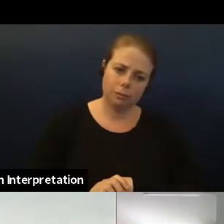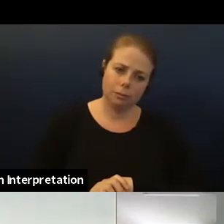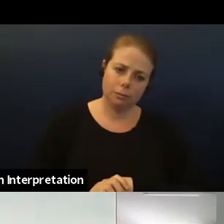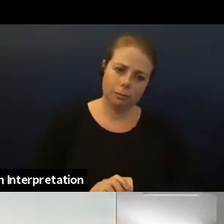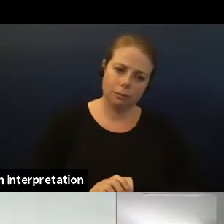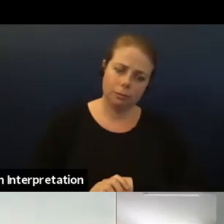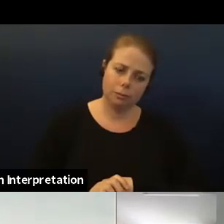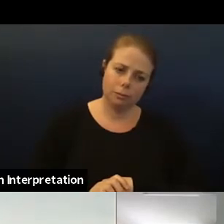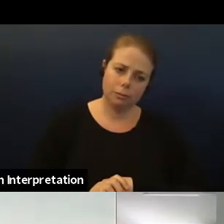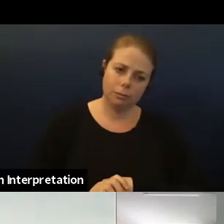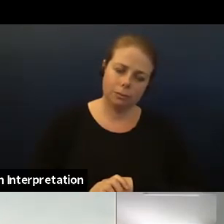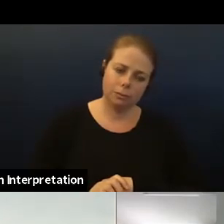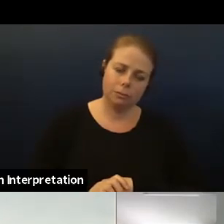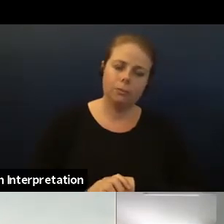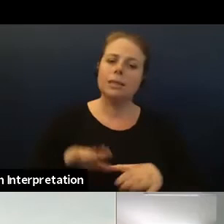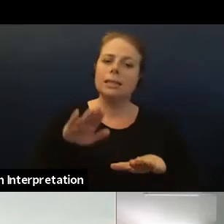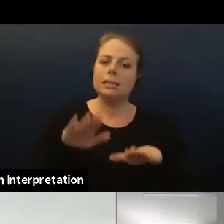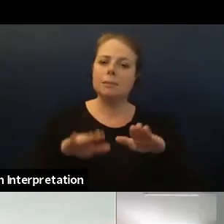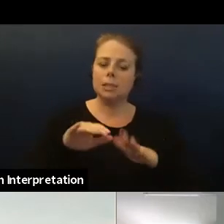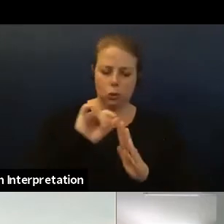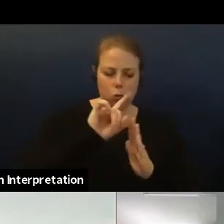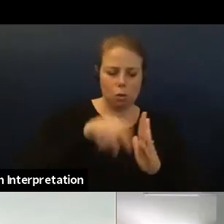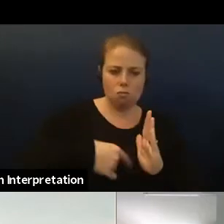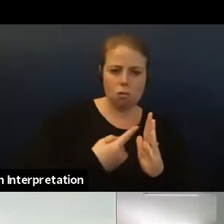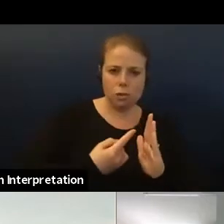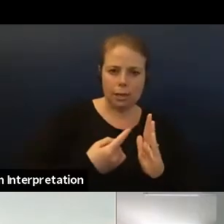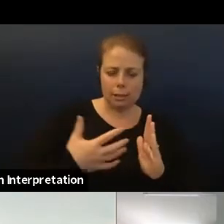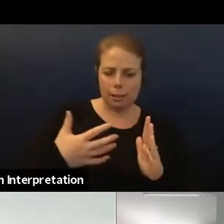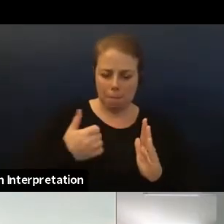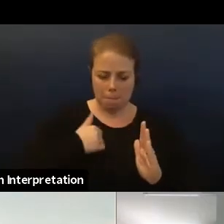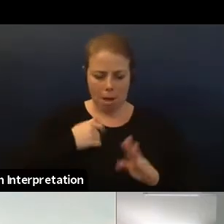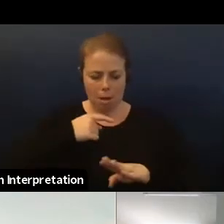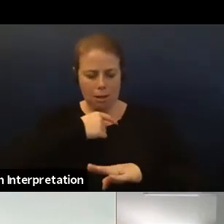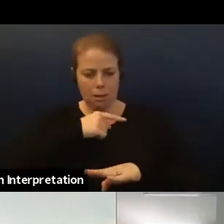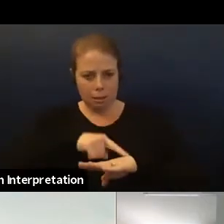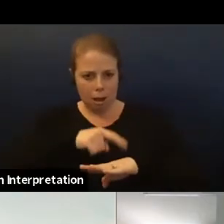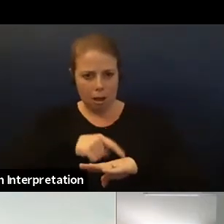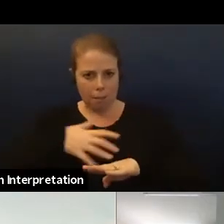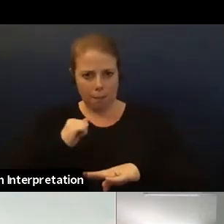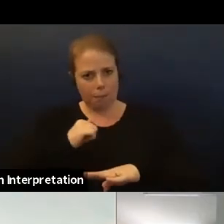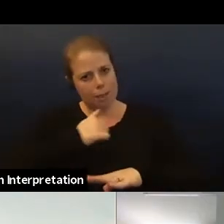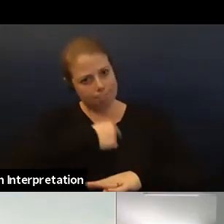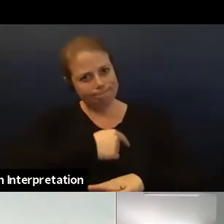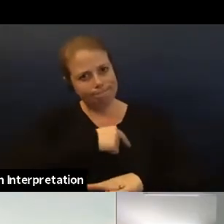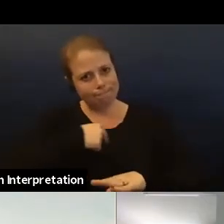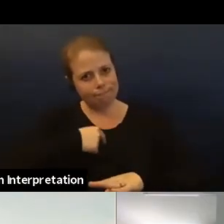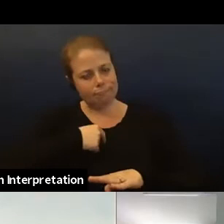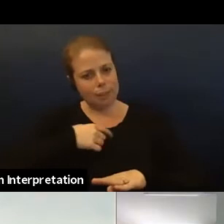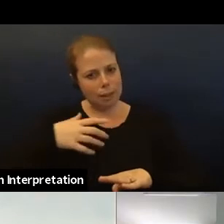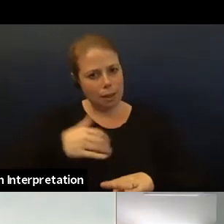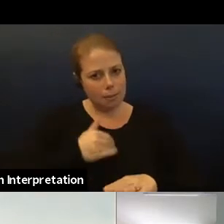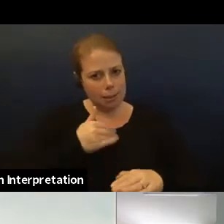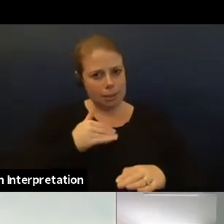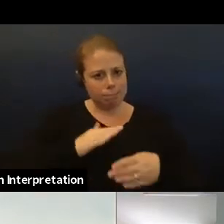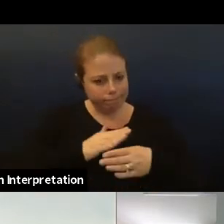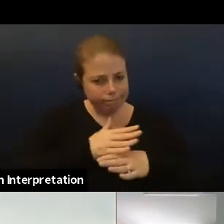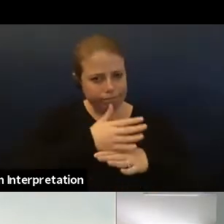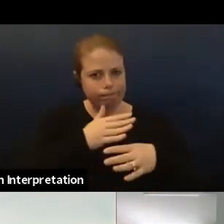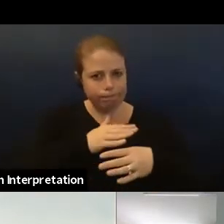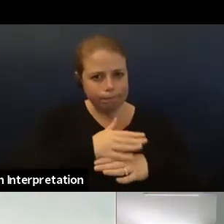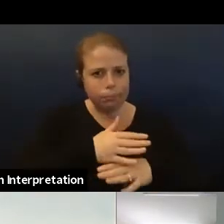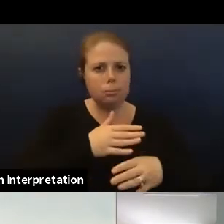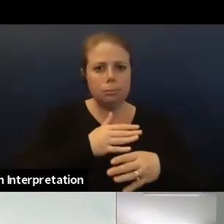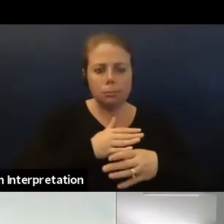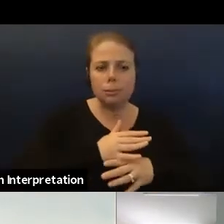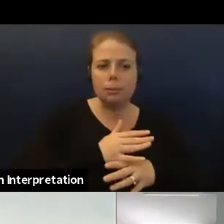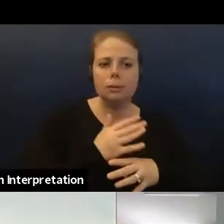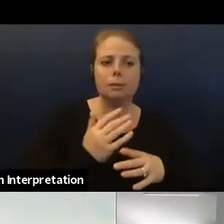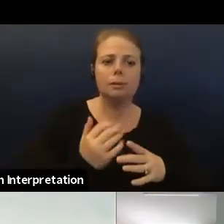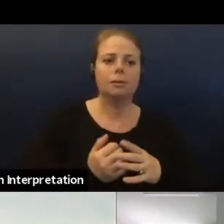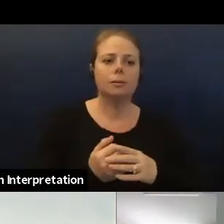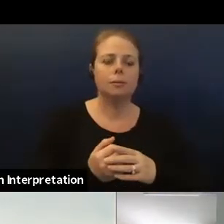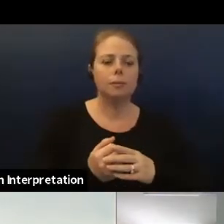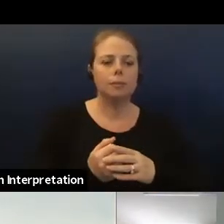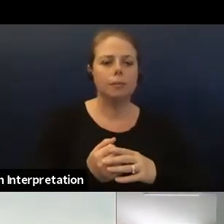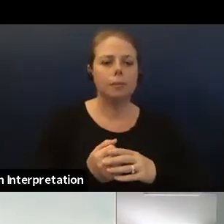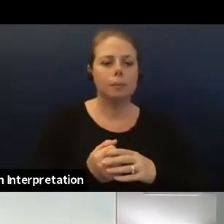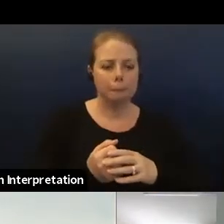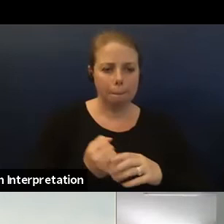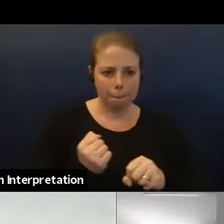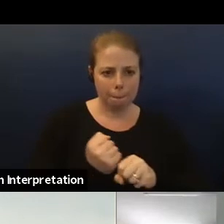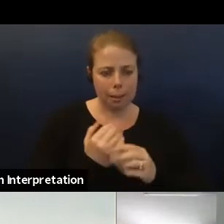dedicate my time and be thorough and also to be equal in my appraisal as much as humanly possible.